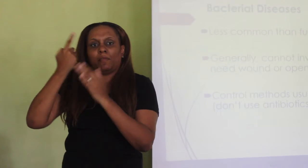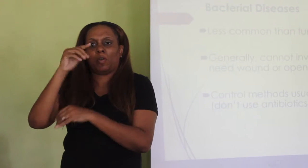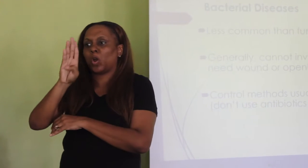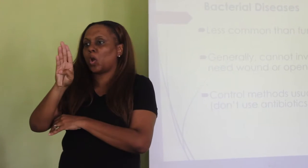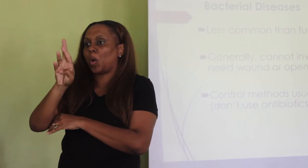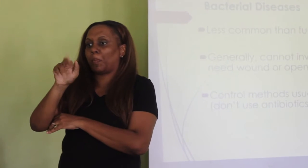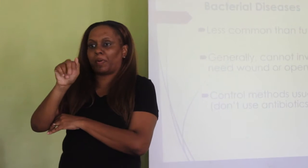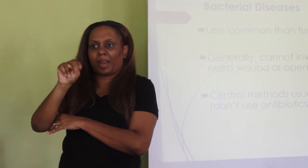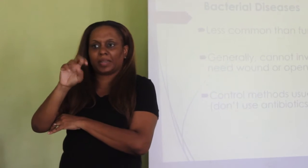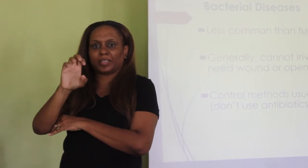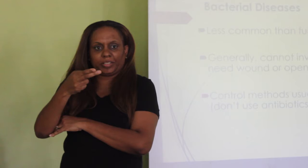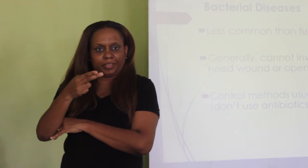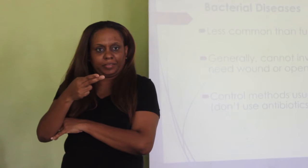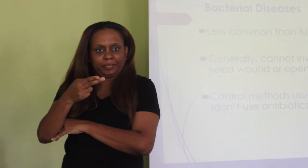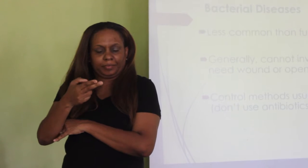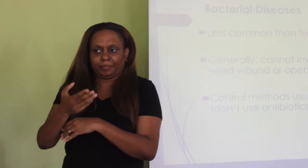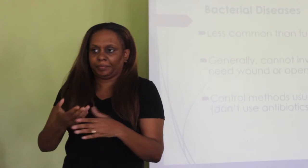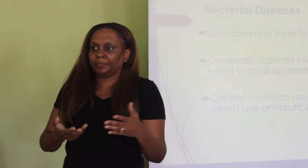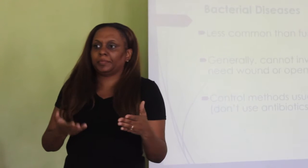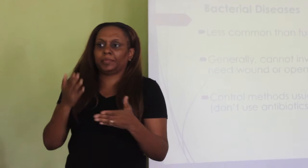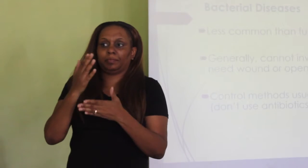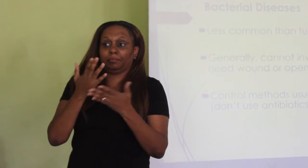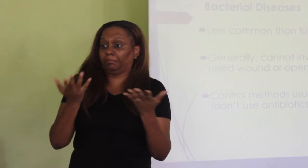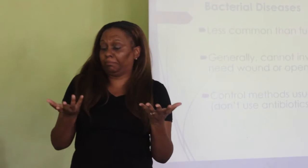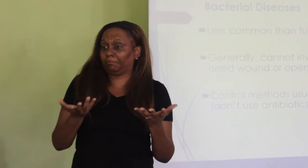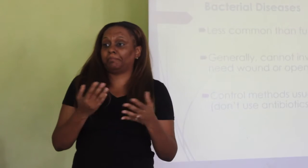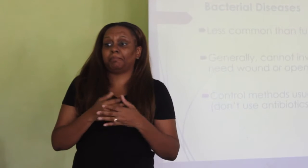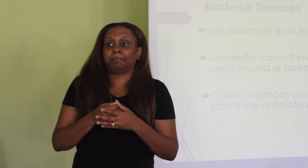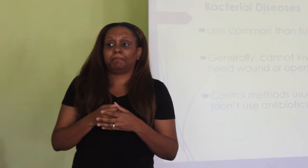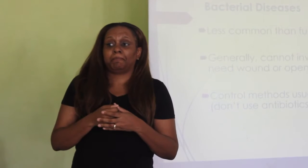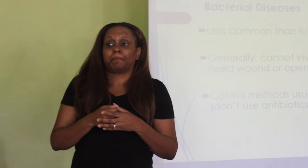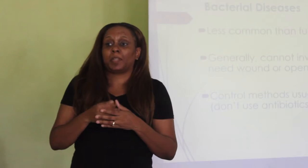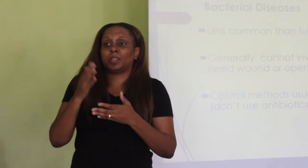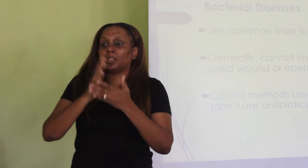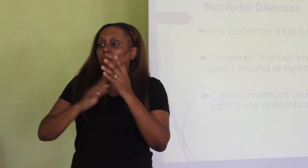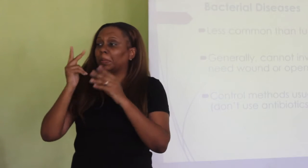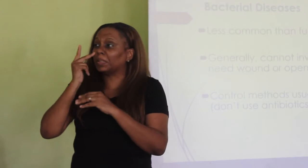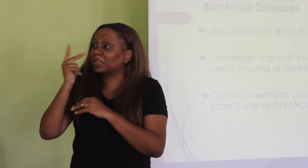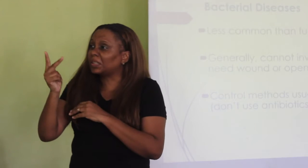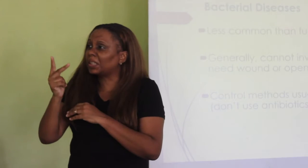with vegetables most people after they have cut off if effective leaves which we should cut off